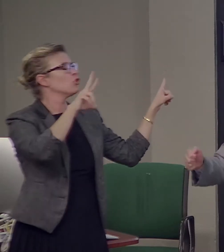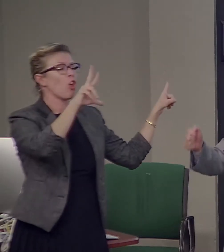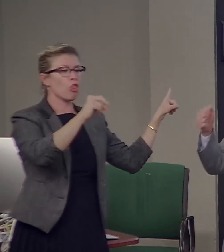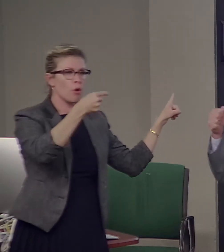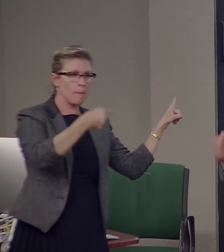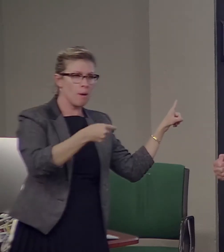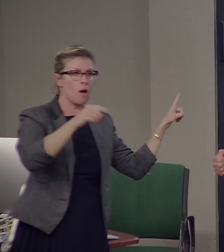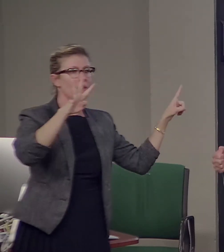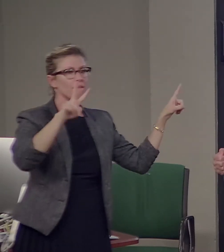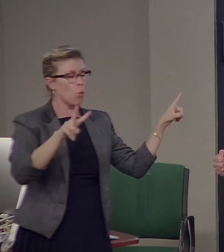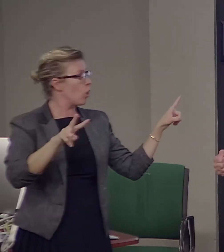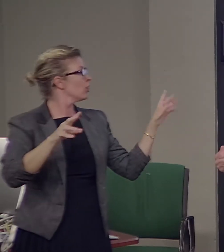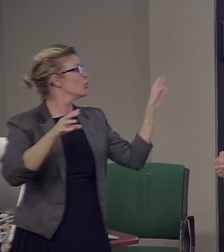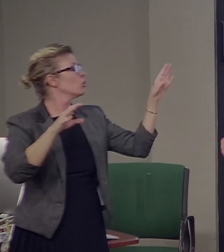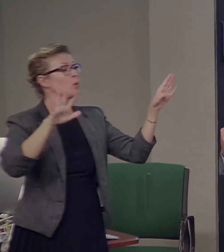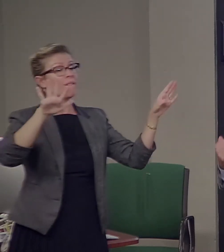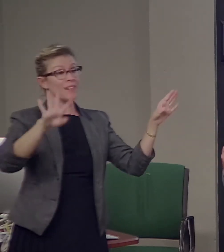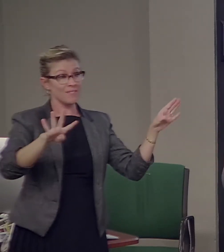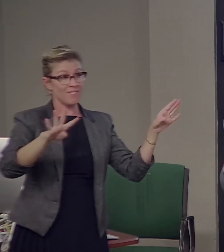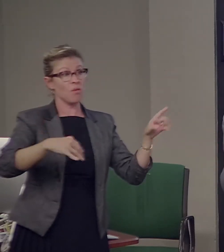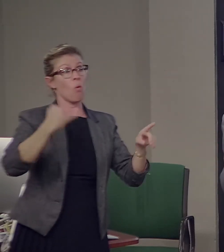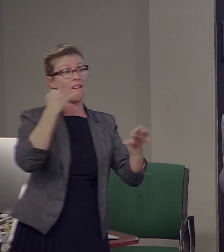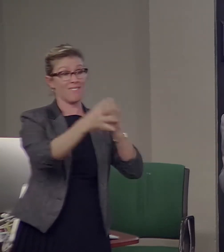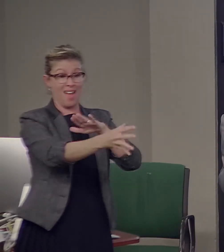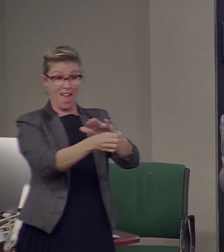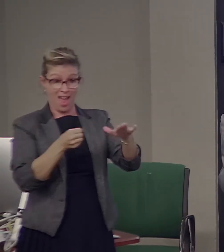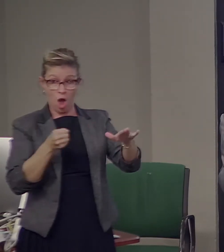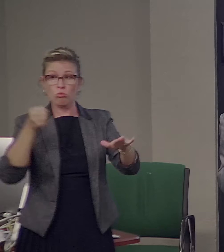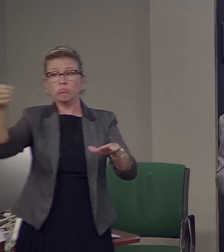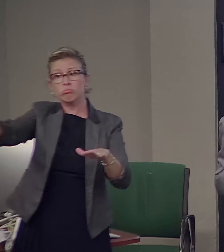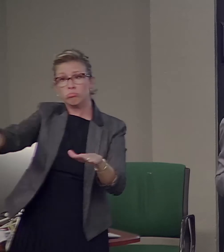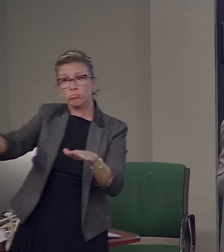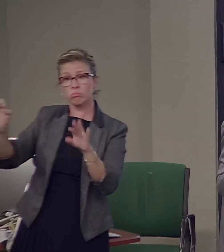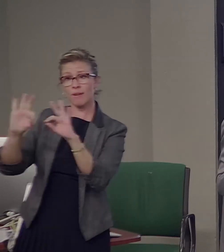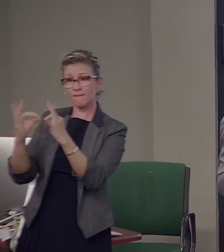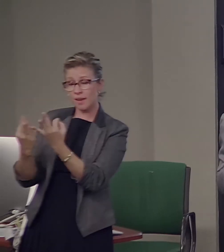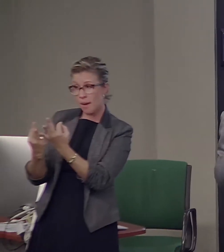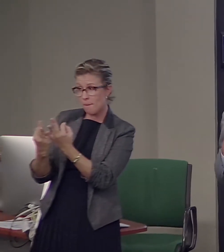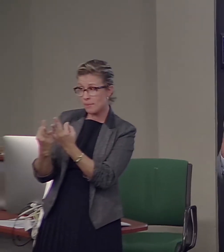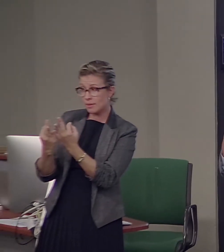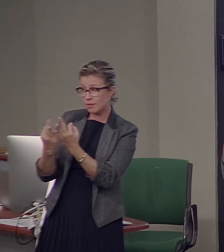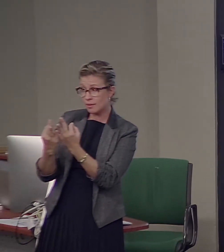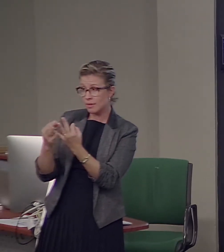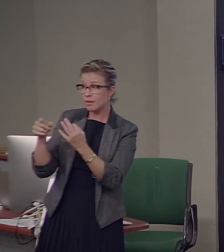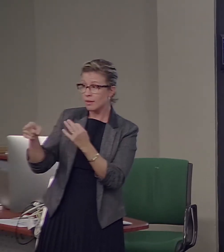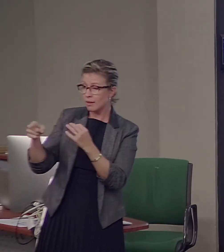if you're taken out of the institution and placed into a family, you have a higher IQ score